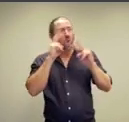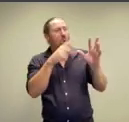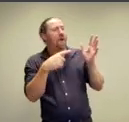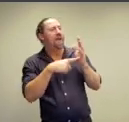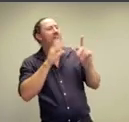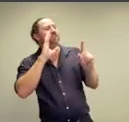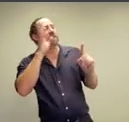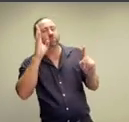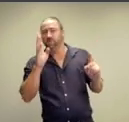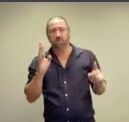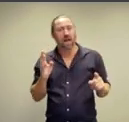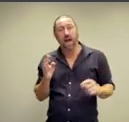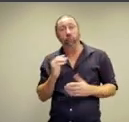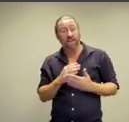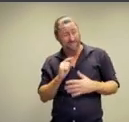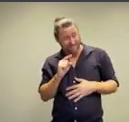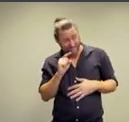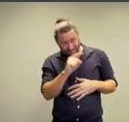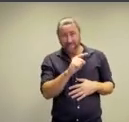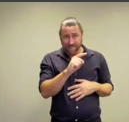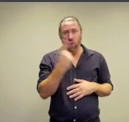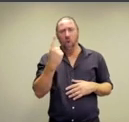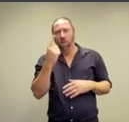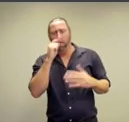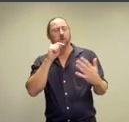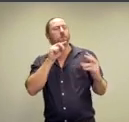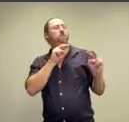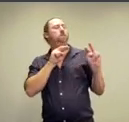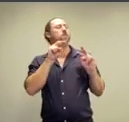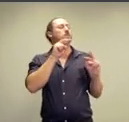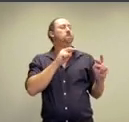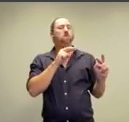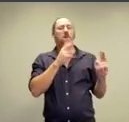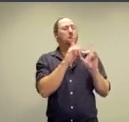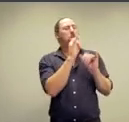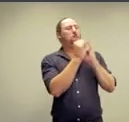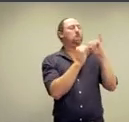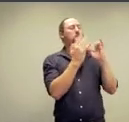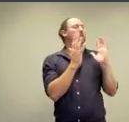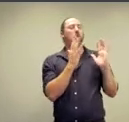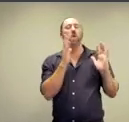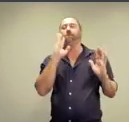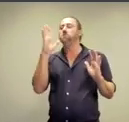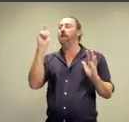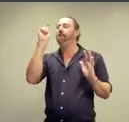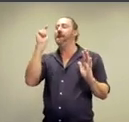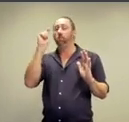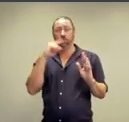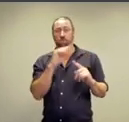fashion scene, it went down as history I guess, from fashion critics or later fashion theorists